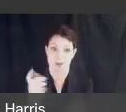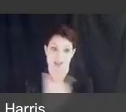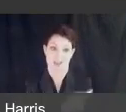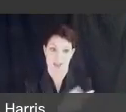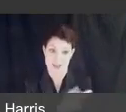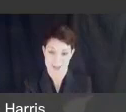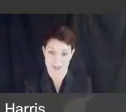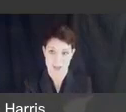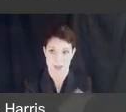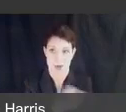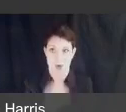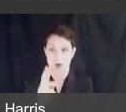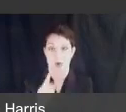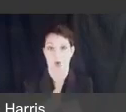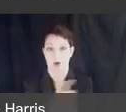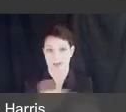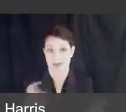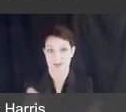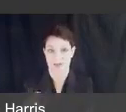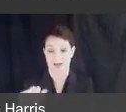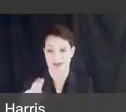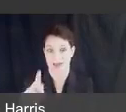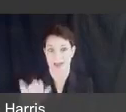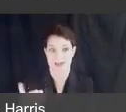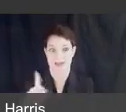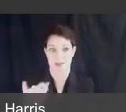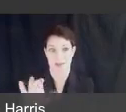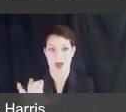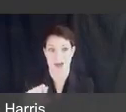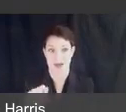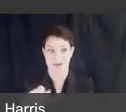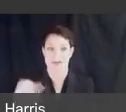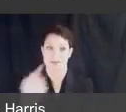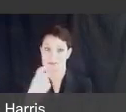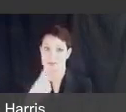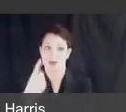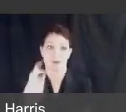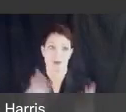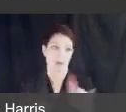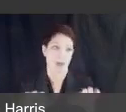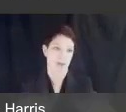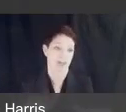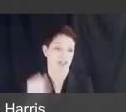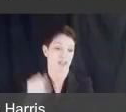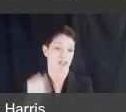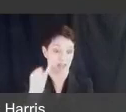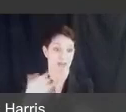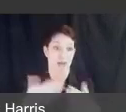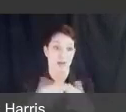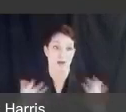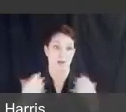administration of antibiotics to our populations in case of a public health emergency. So the four